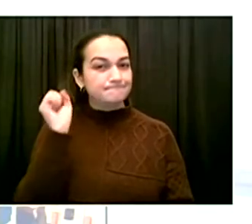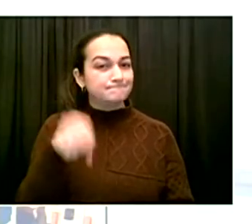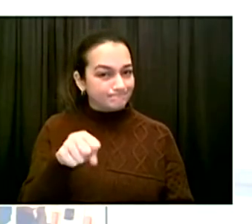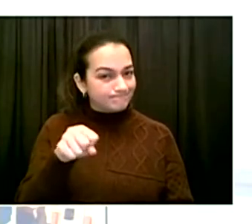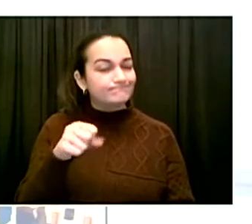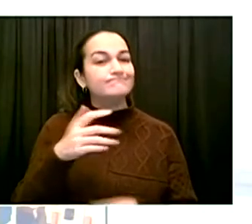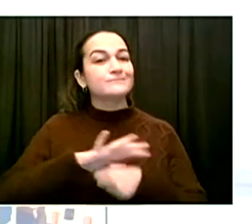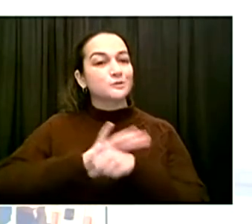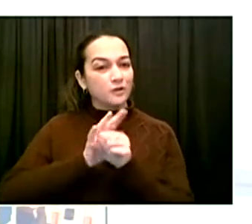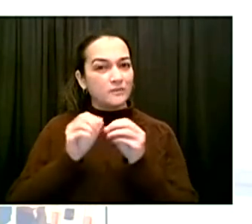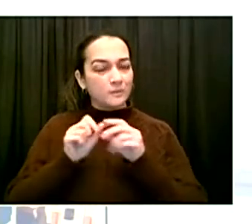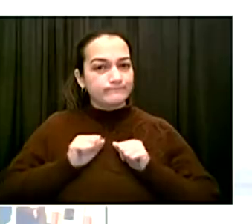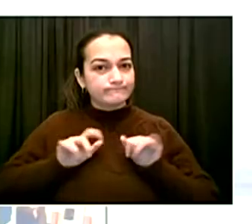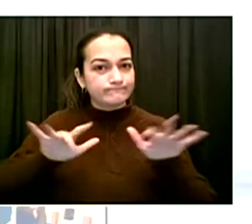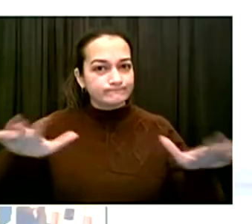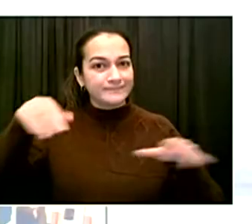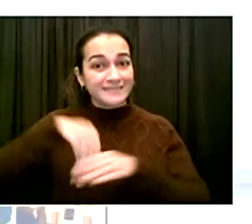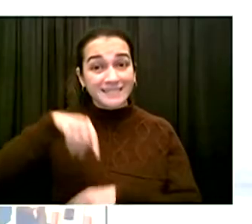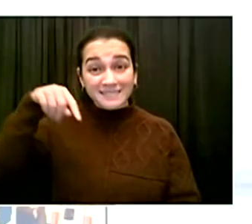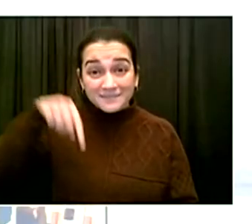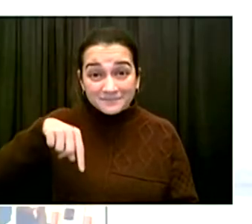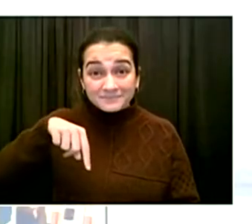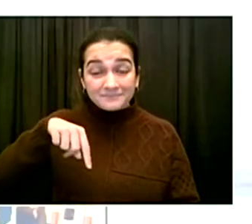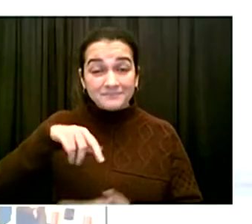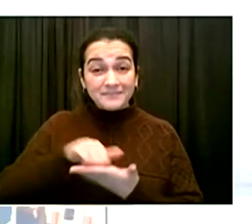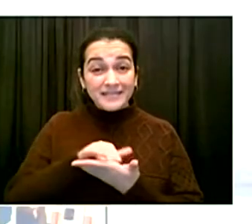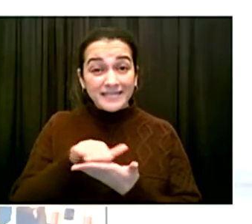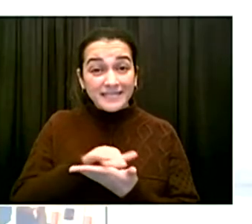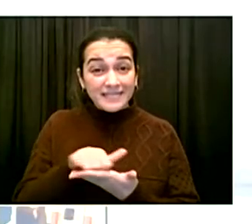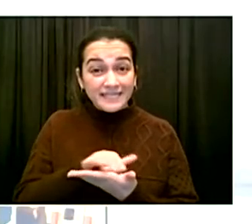THIS REFLECTS A COMBINATION OF, YOU KNOW, OF ACTUAL ACTIVITY OF COVID-19, PARTICULARLY OF